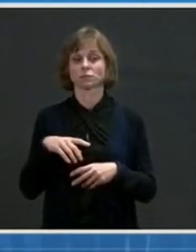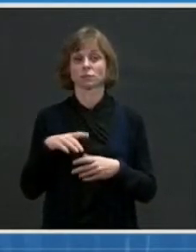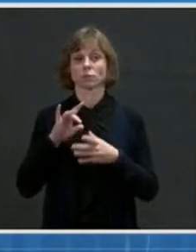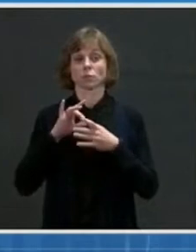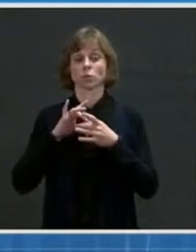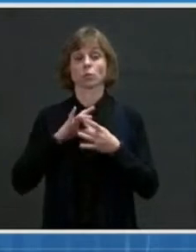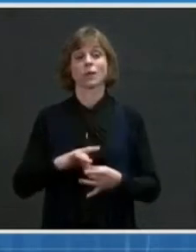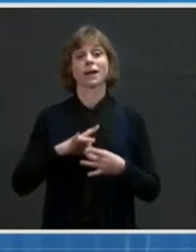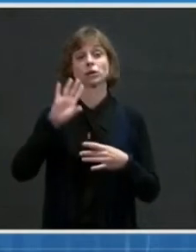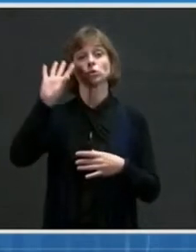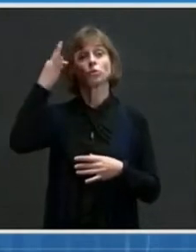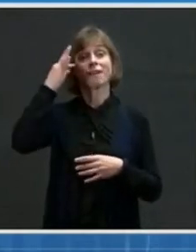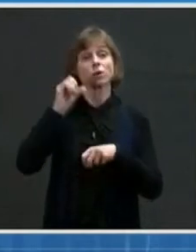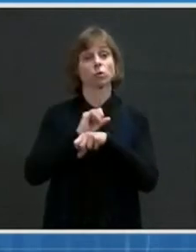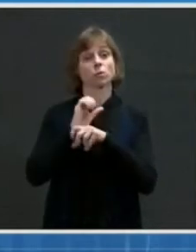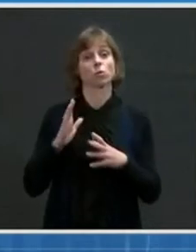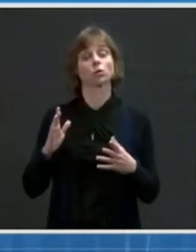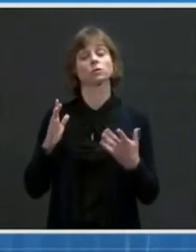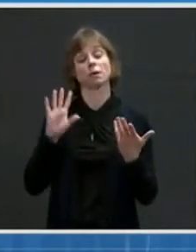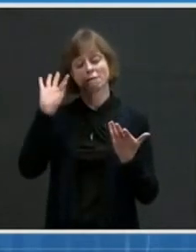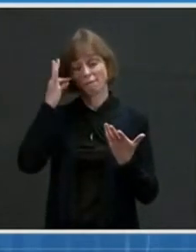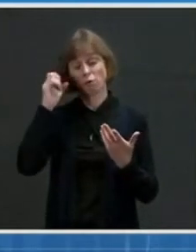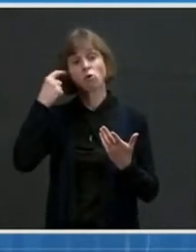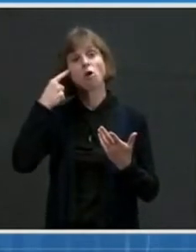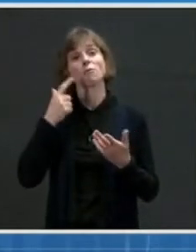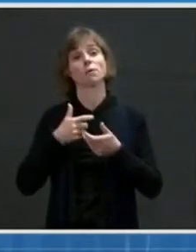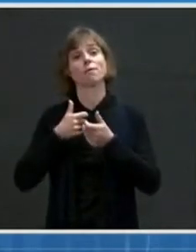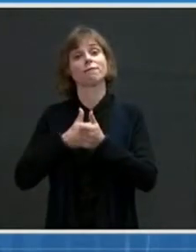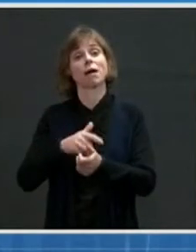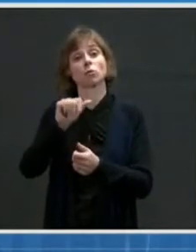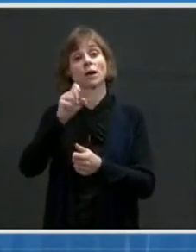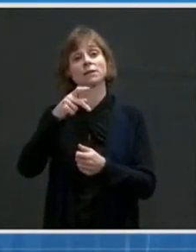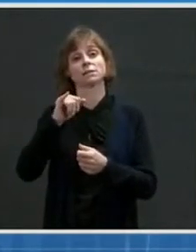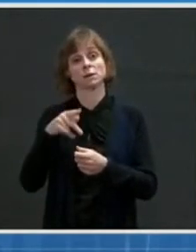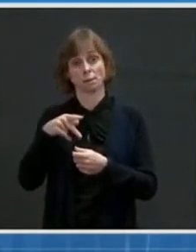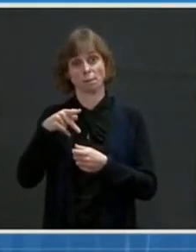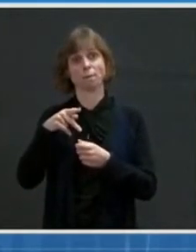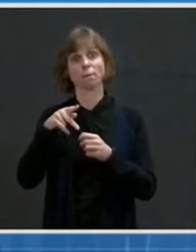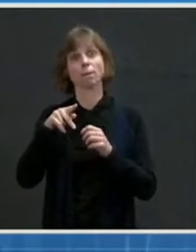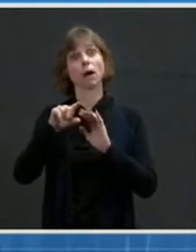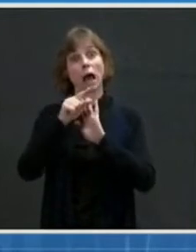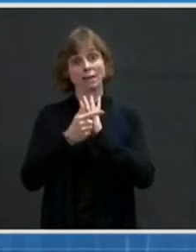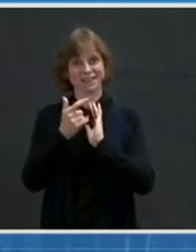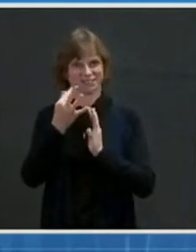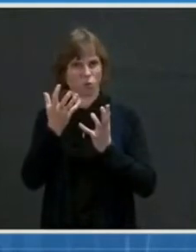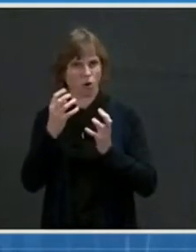AS IT RESPECTS FEDERAL EMPLOYEES, WHAT I CAN TELL YOU IS, THAT THE FEDERAL GOVERNMENT